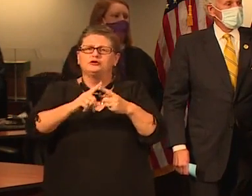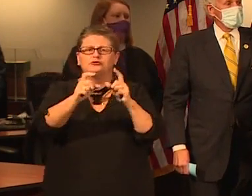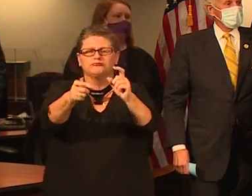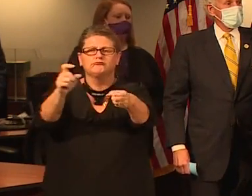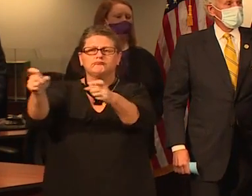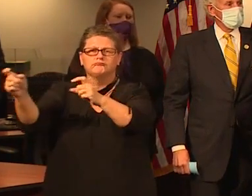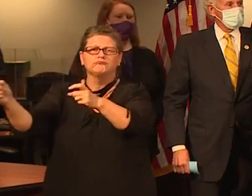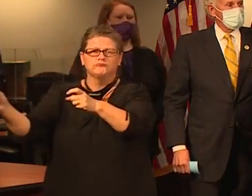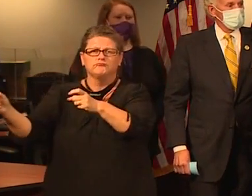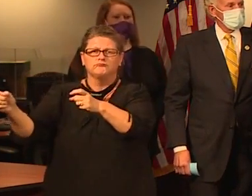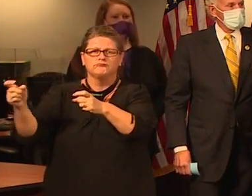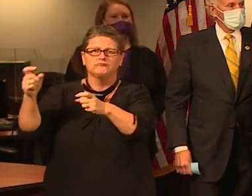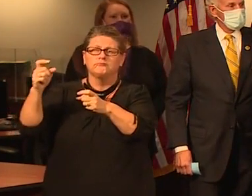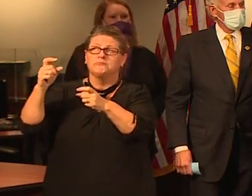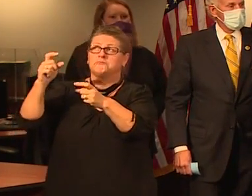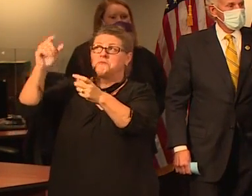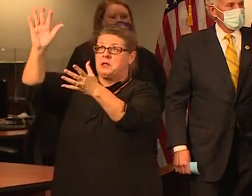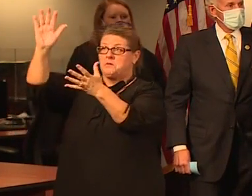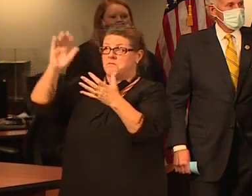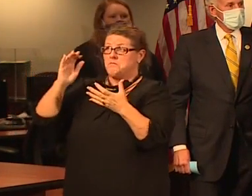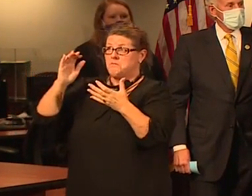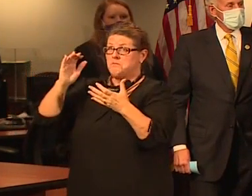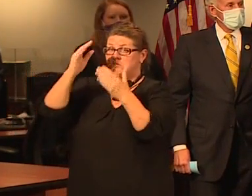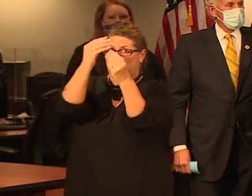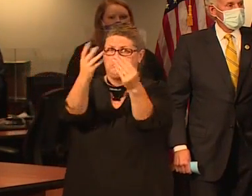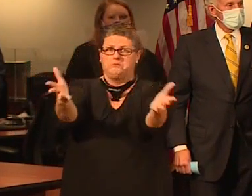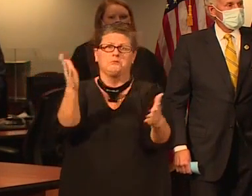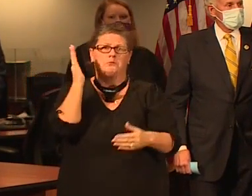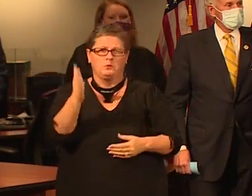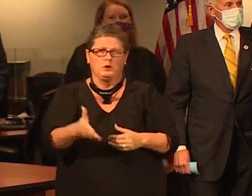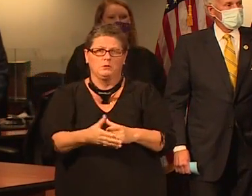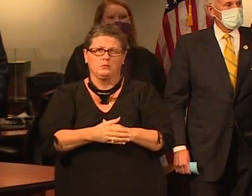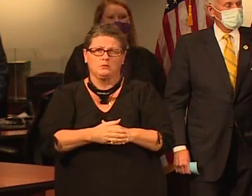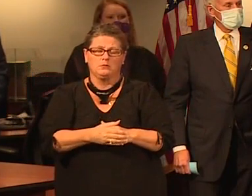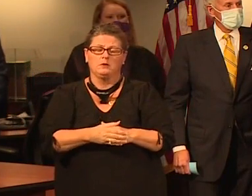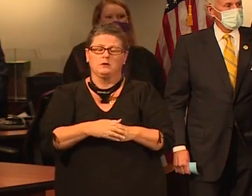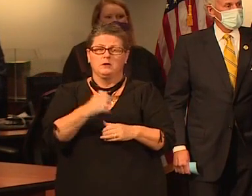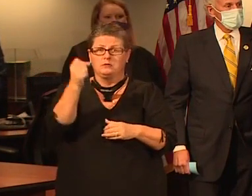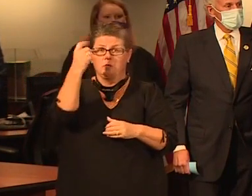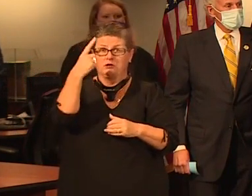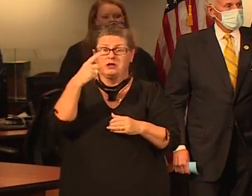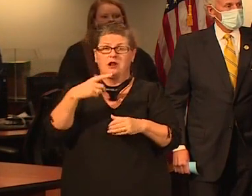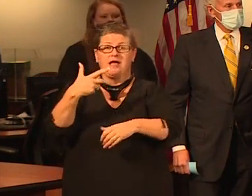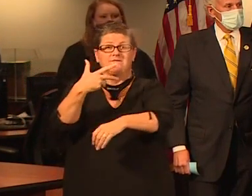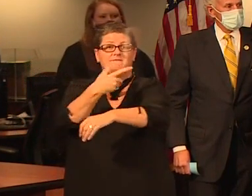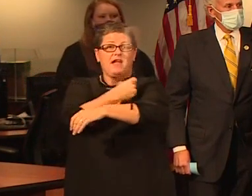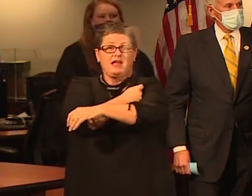VACCINES SO WE'LL DO OUR BEST TO MANAGE EXPECT FIRINGS WHEN THE VACCINES AVAILABLE.